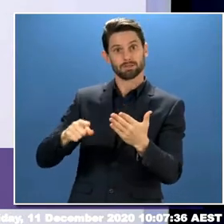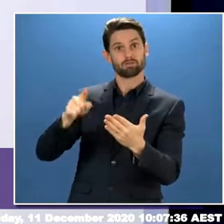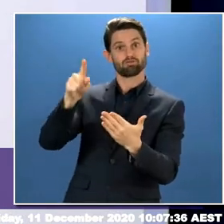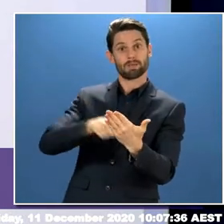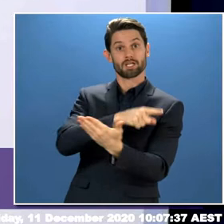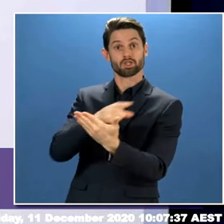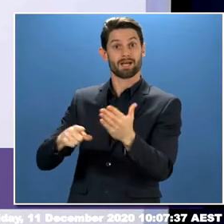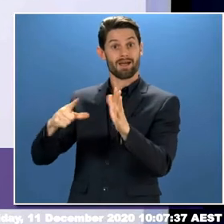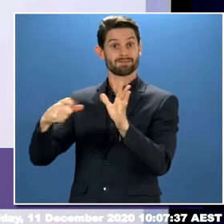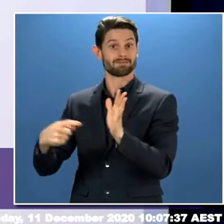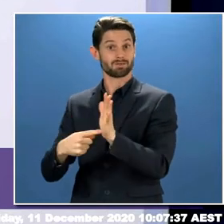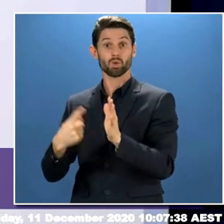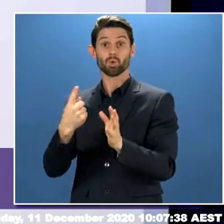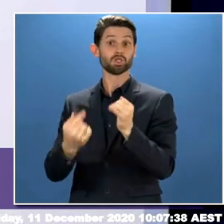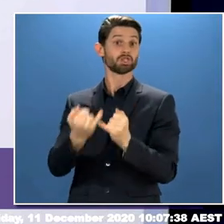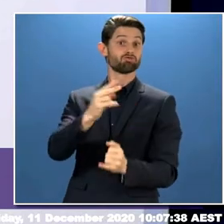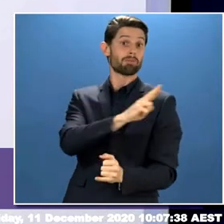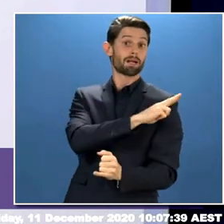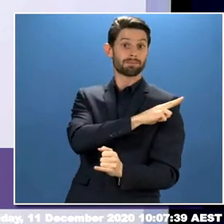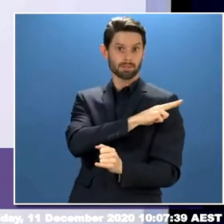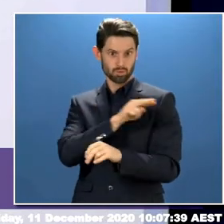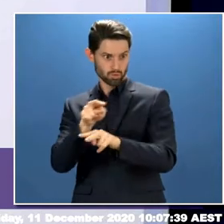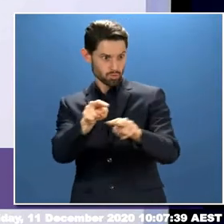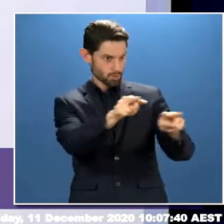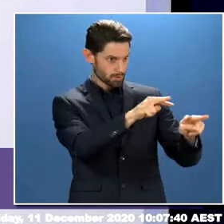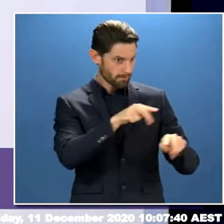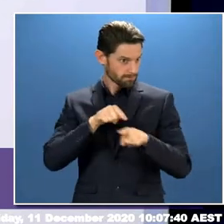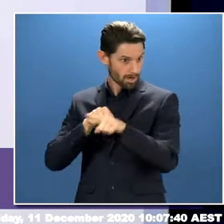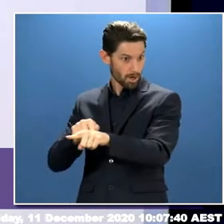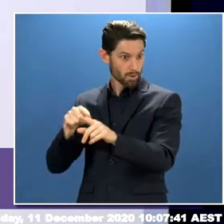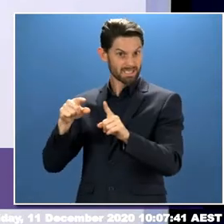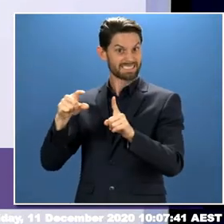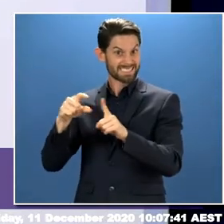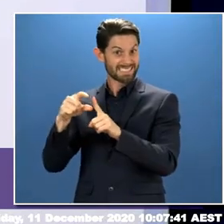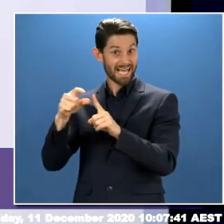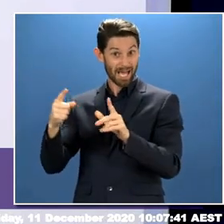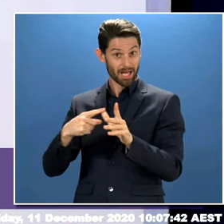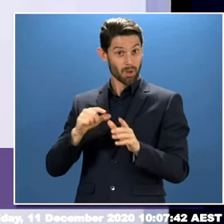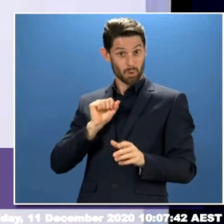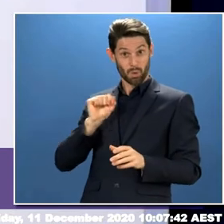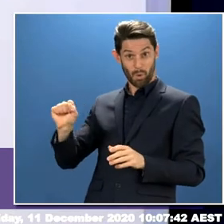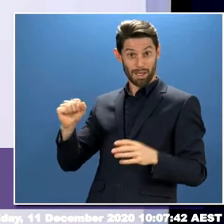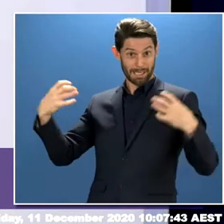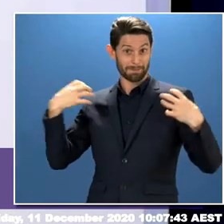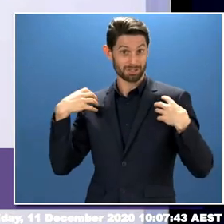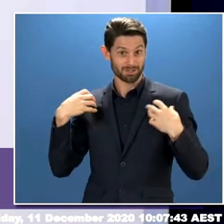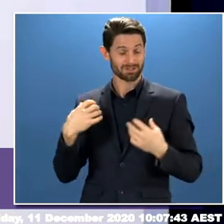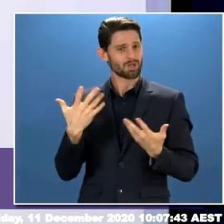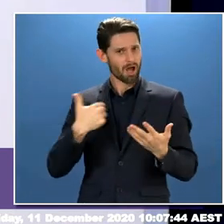few questions now about how the DDA, if I can use the shorthand, actually works in the area of employment.